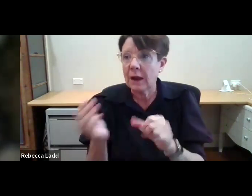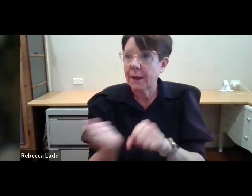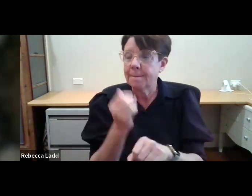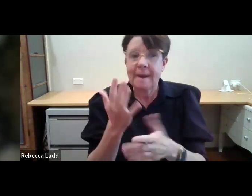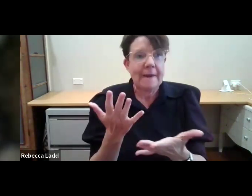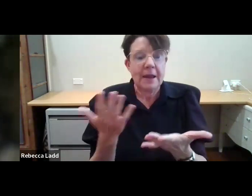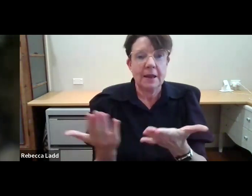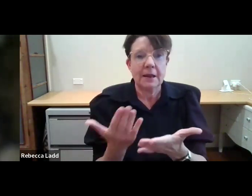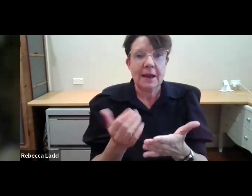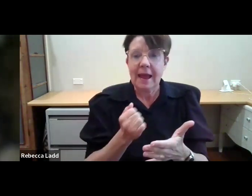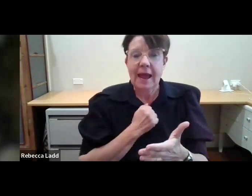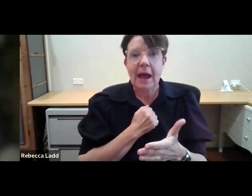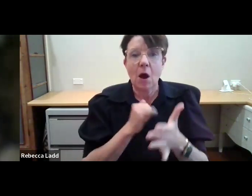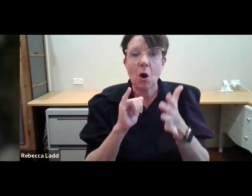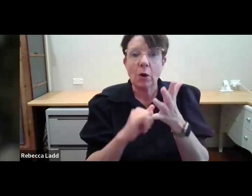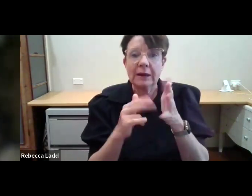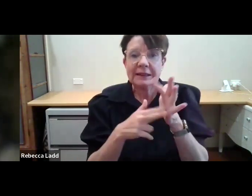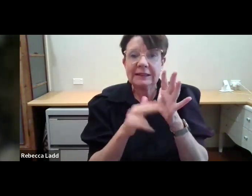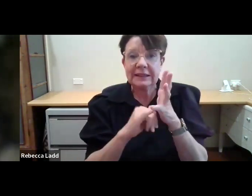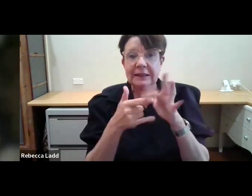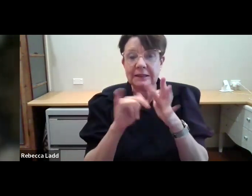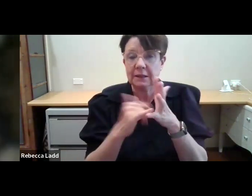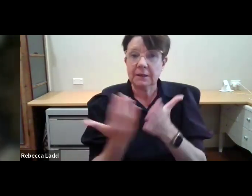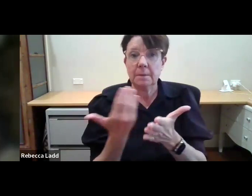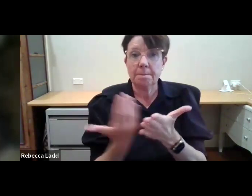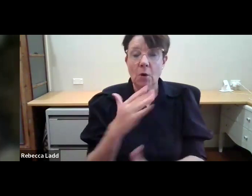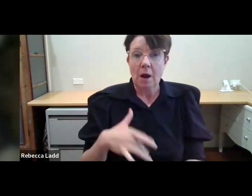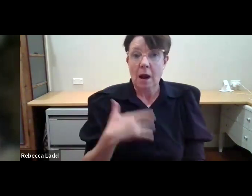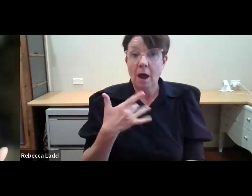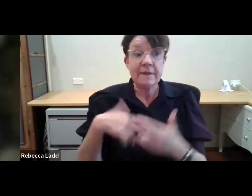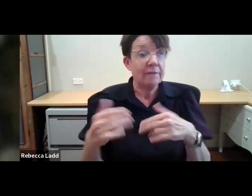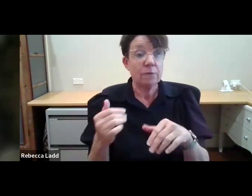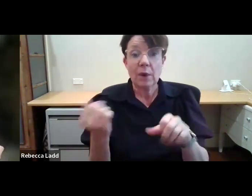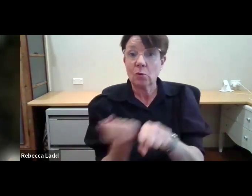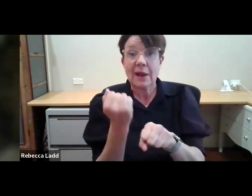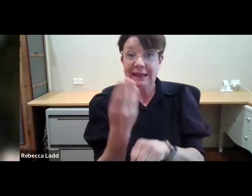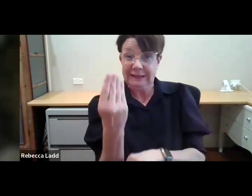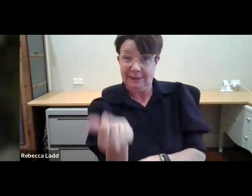those skills in terms of the